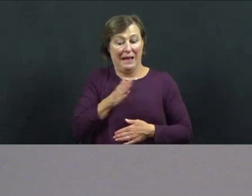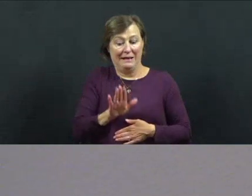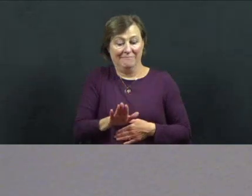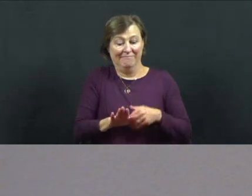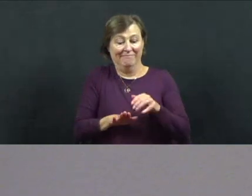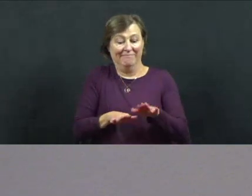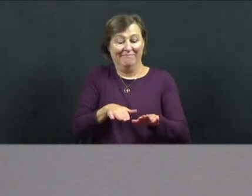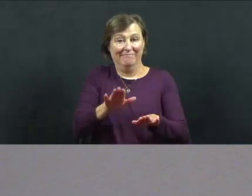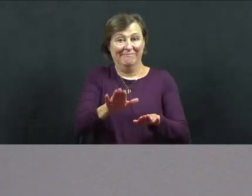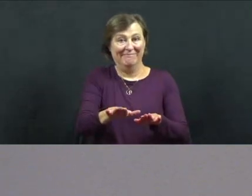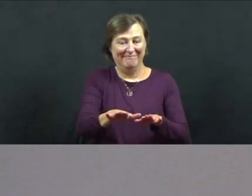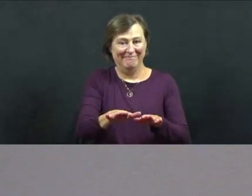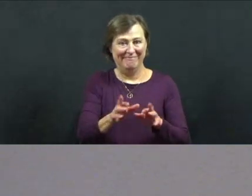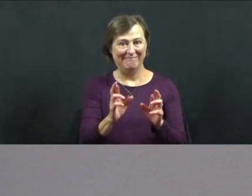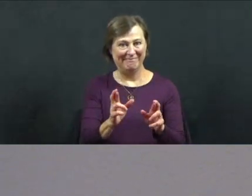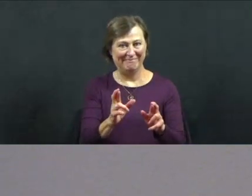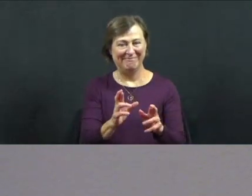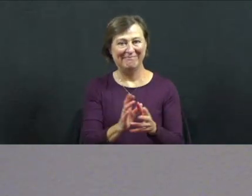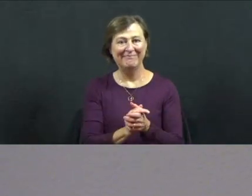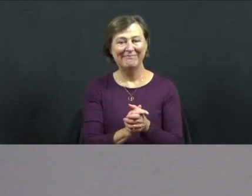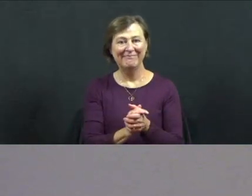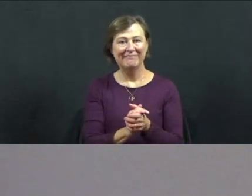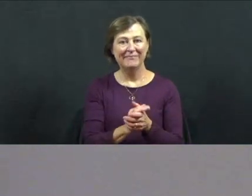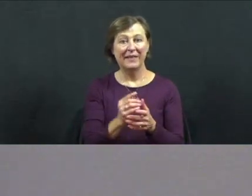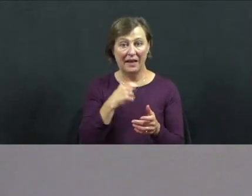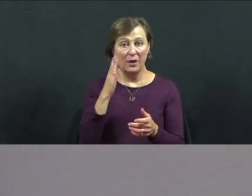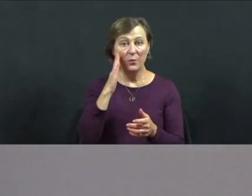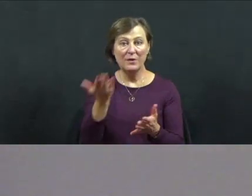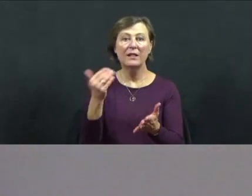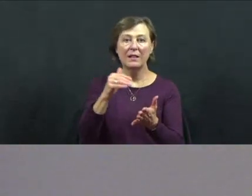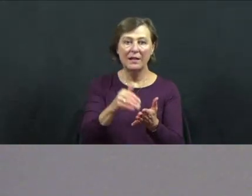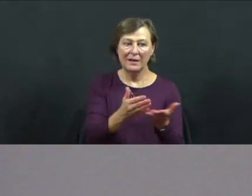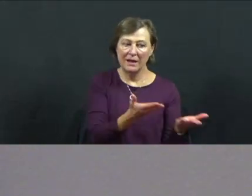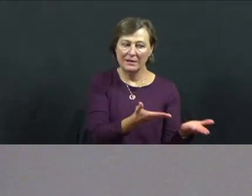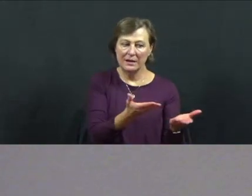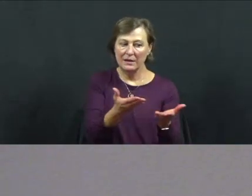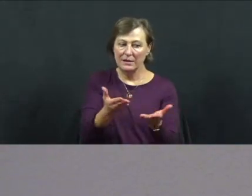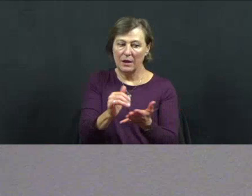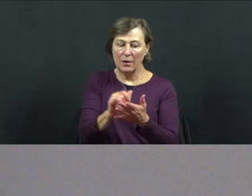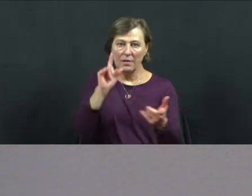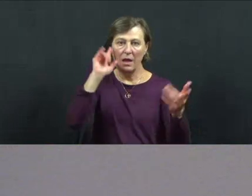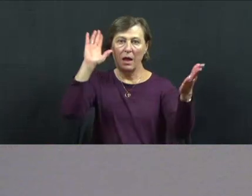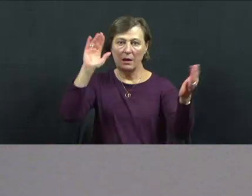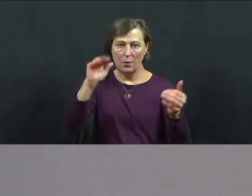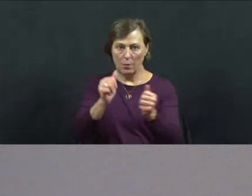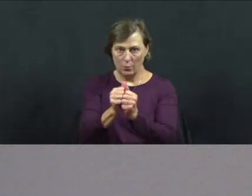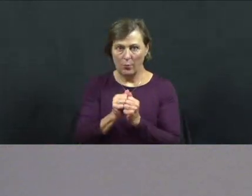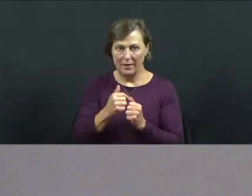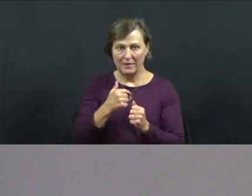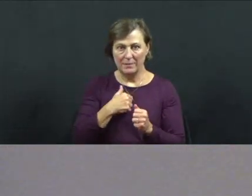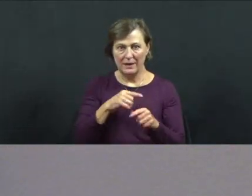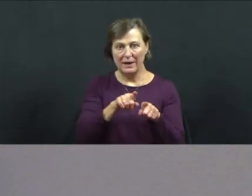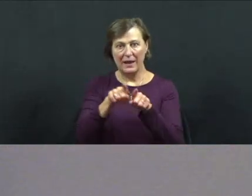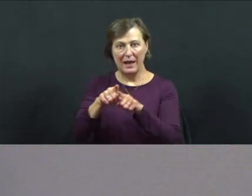And I will, once again, carry that hope with me, as I exercise